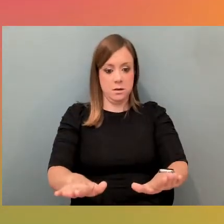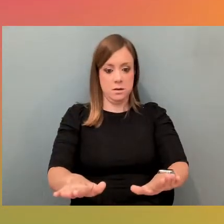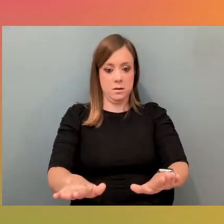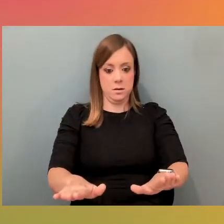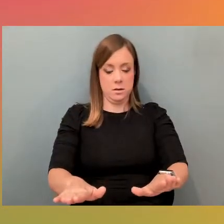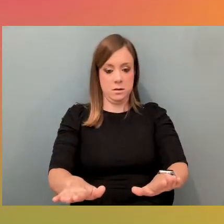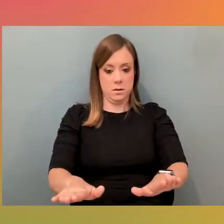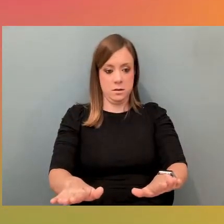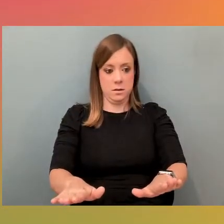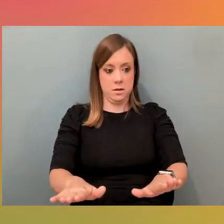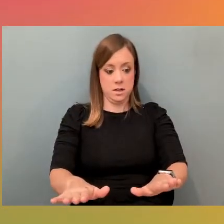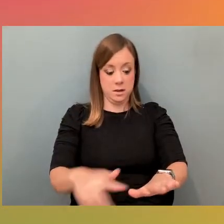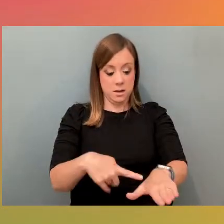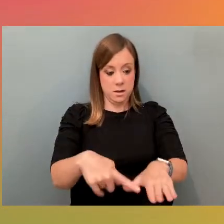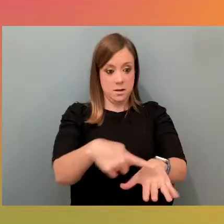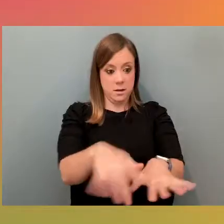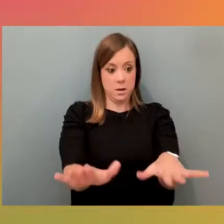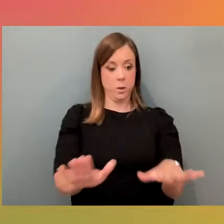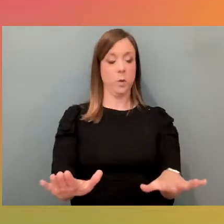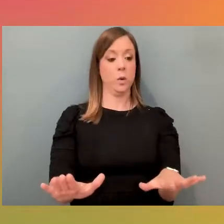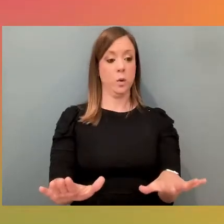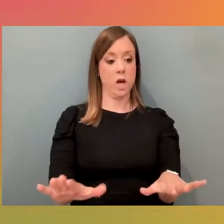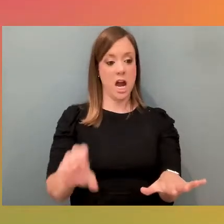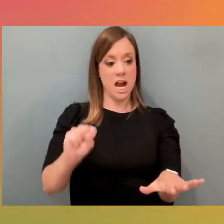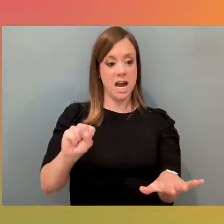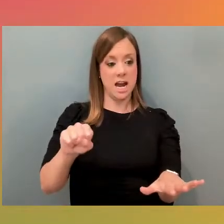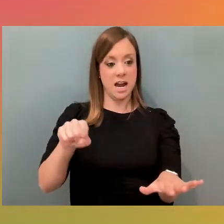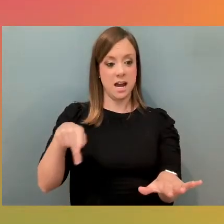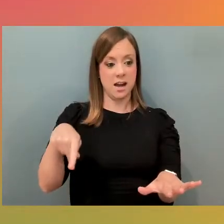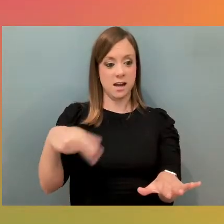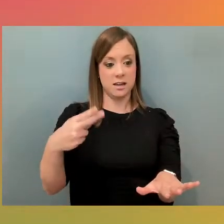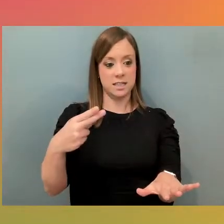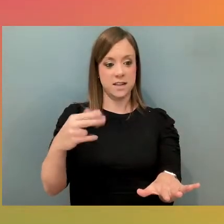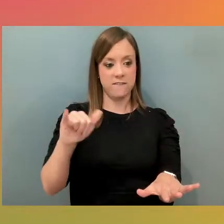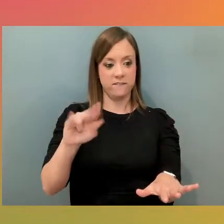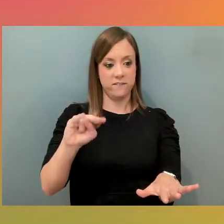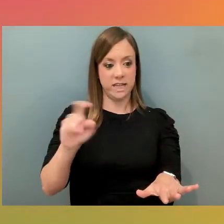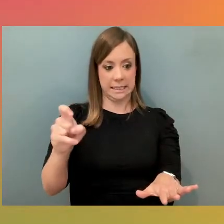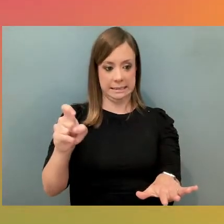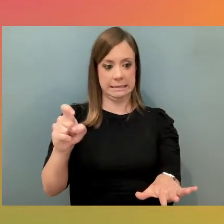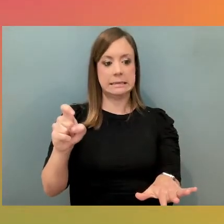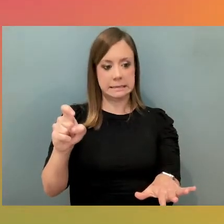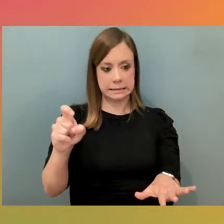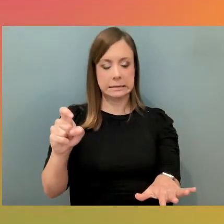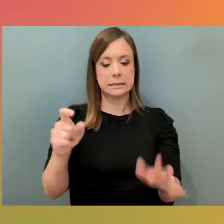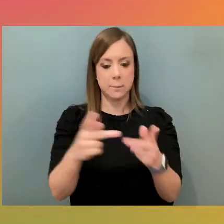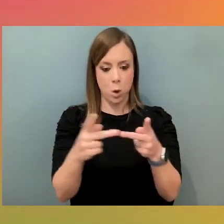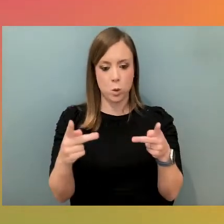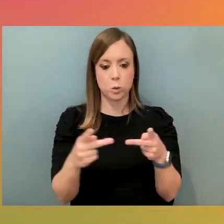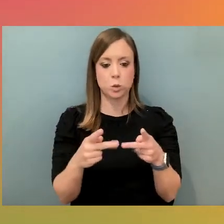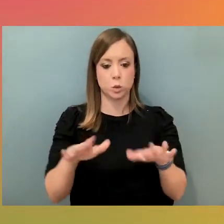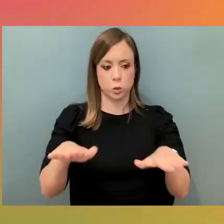FOREARMS. SO ELBOWS ARE UNDERNEATH YOUR SHOULDERS. FINGERTIPS ARE-OUT GROUND.